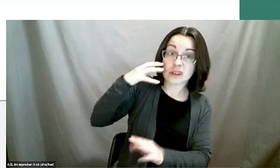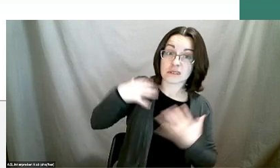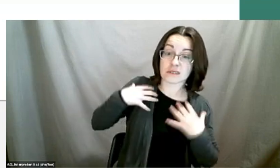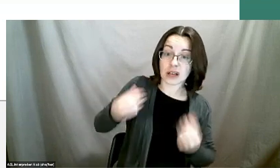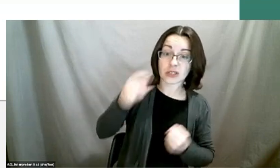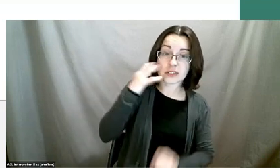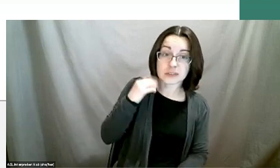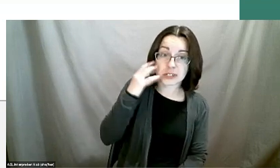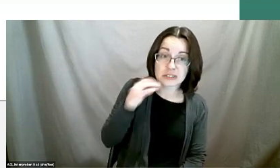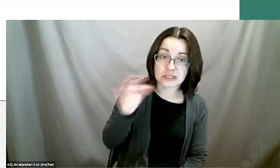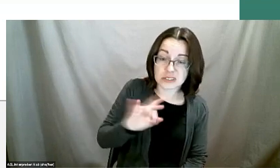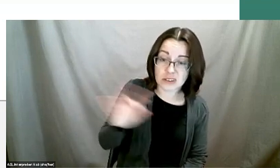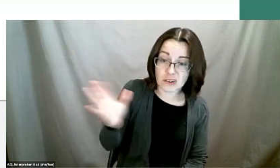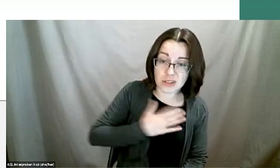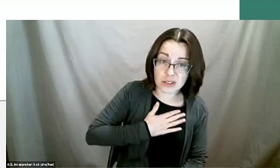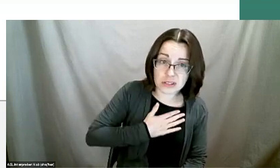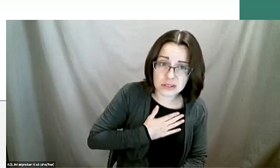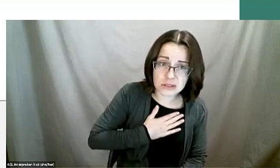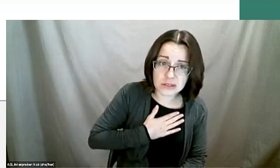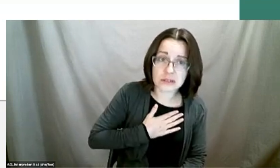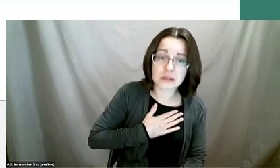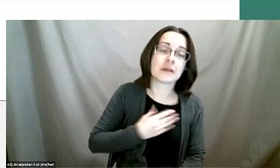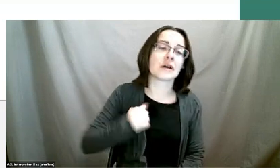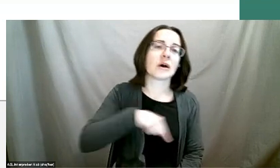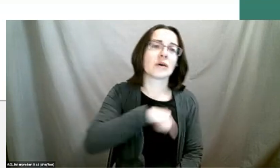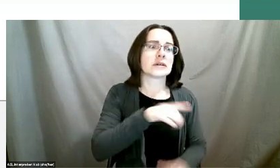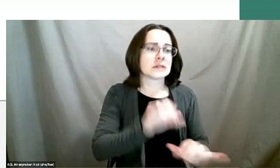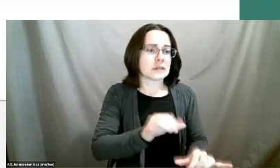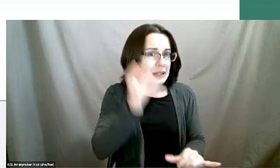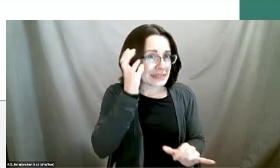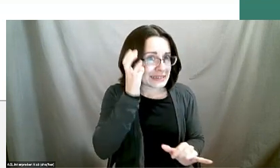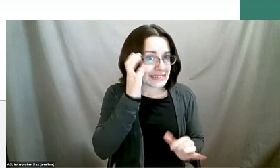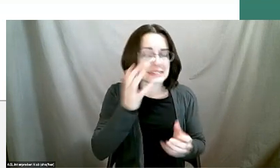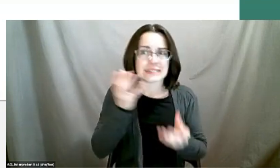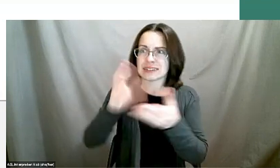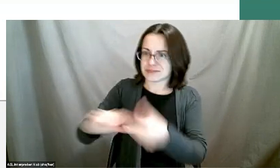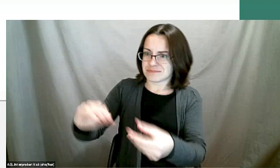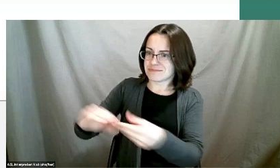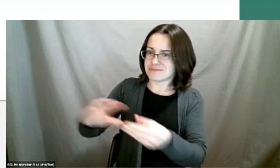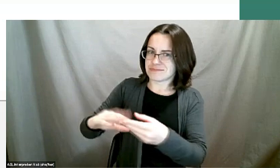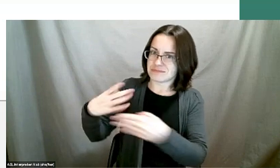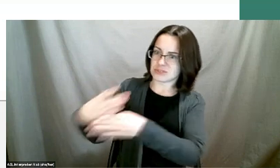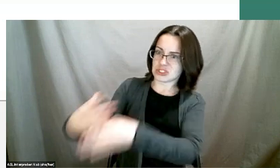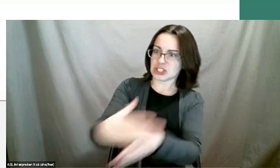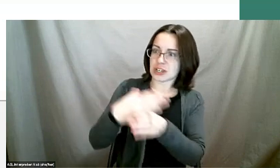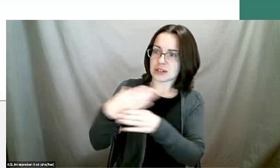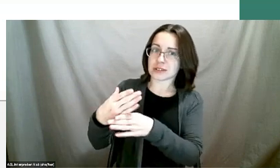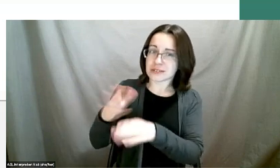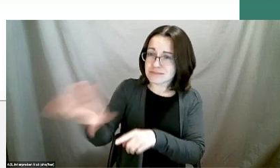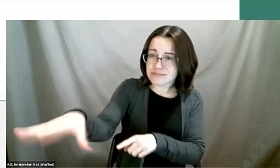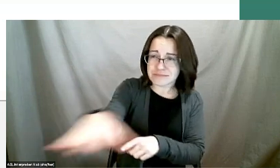And just sharing that so that people will understand that everything that you say and do really matters.